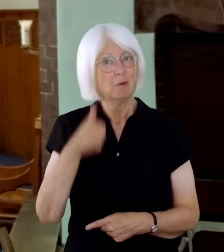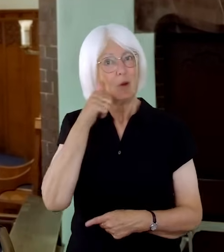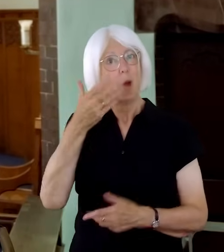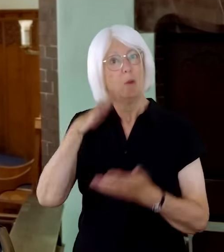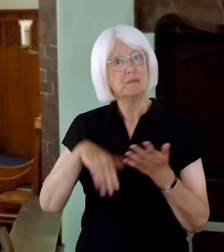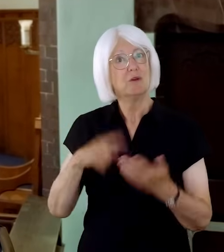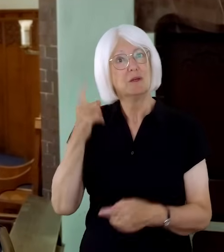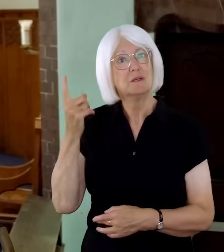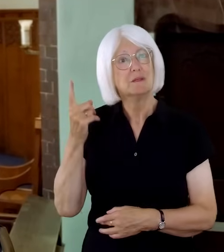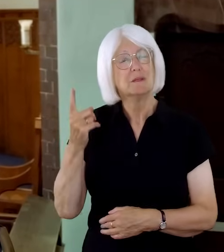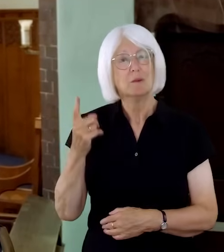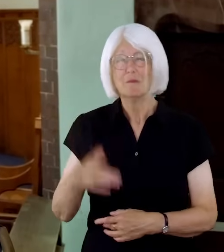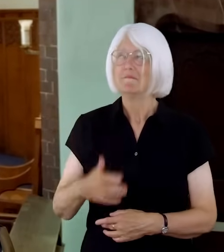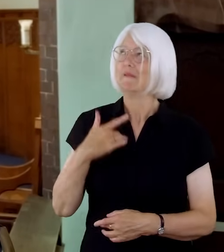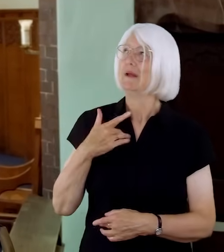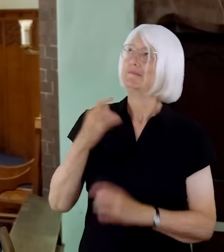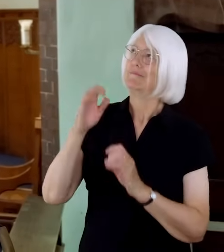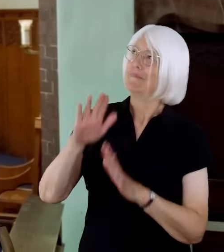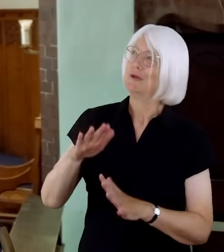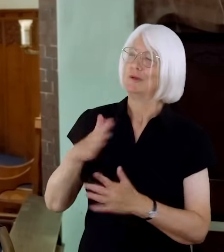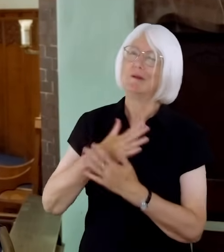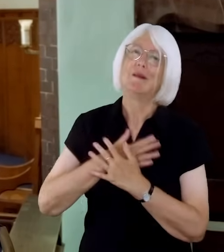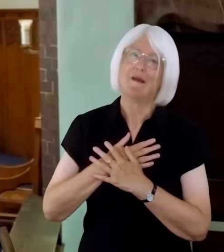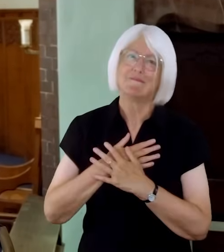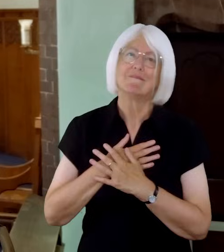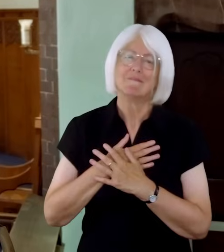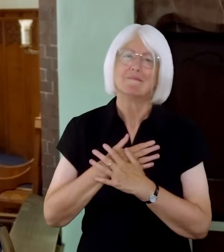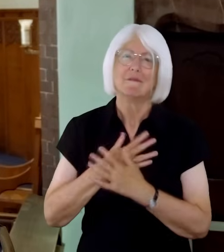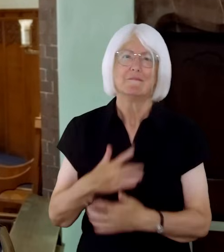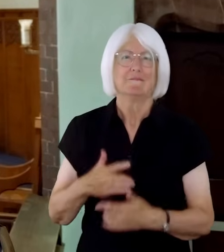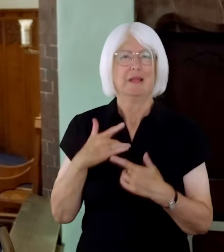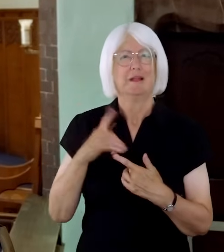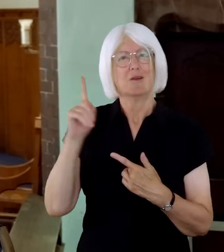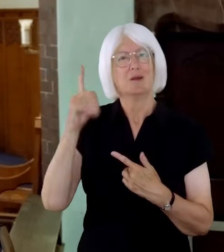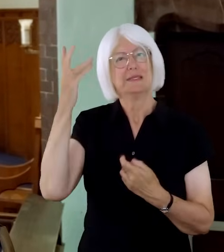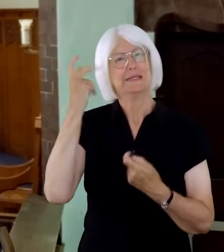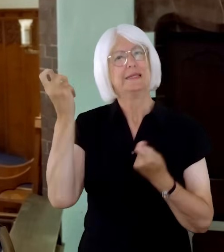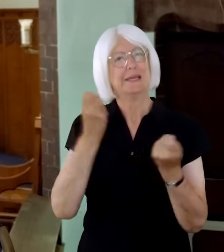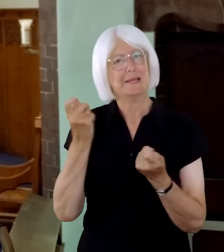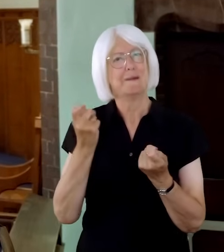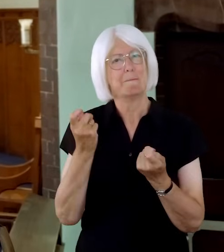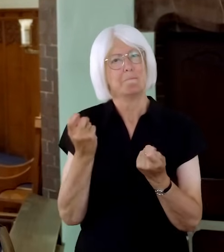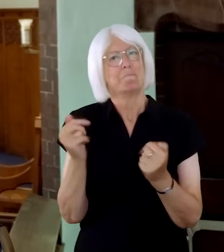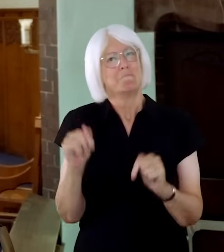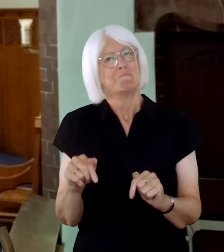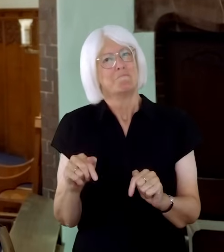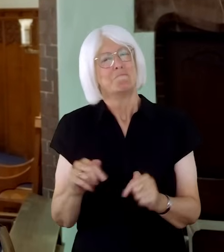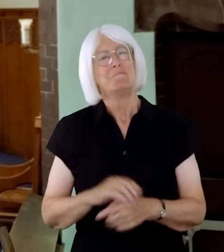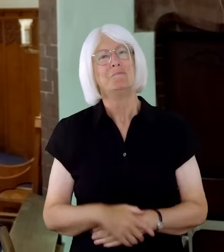when we felt that compassion and love, when we felt God's kingdom come near.